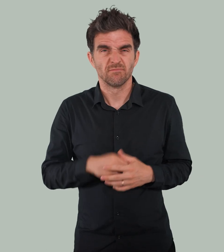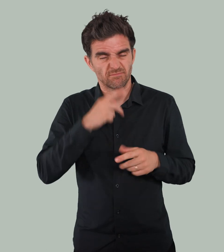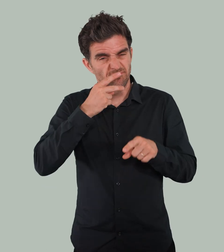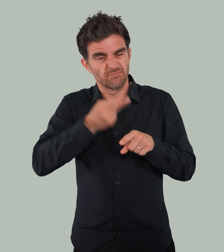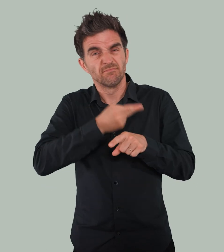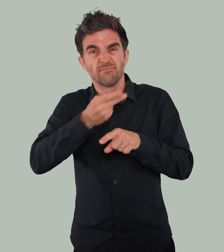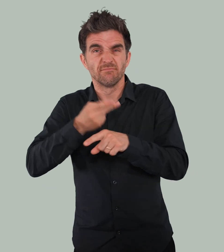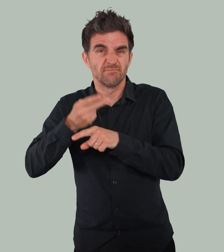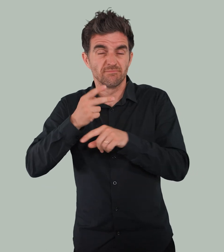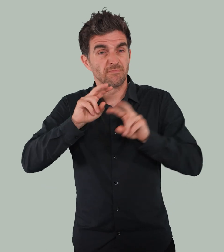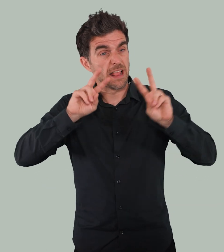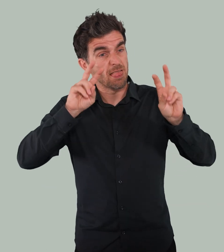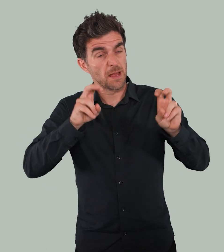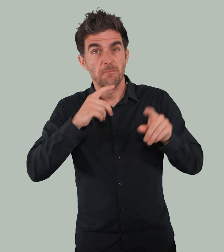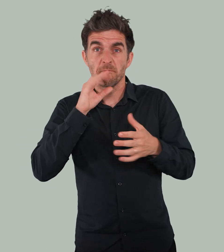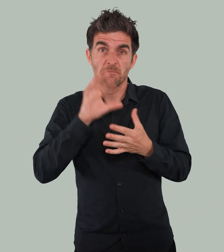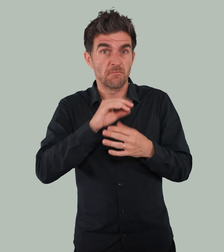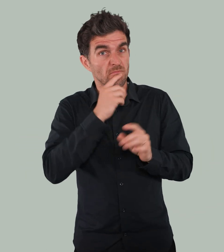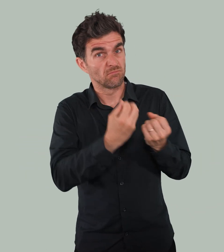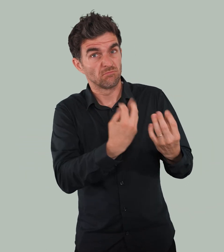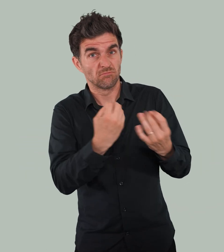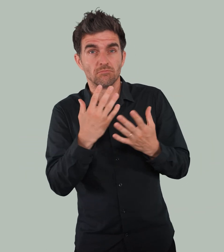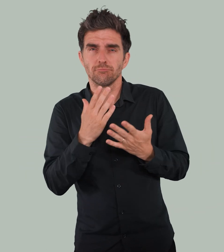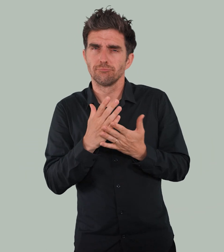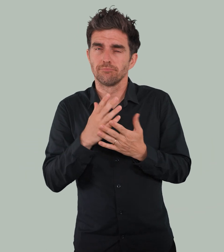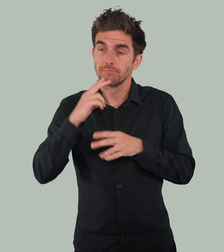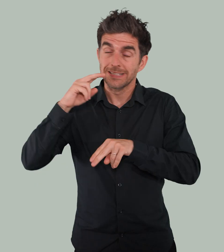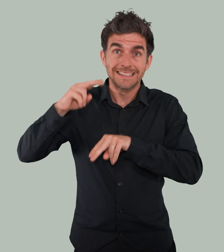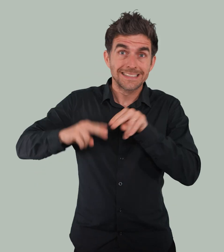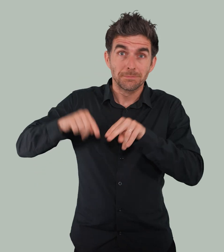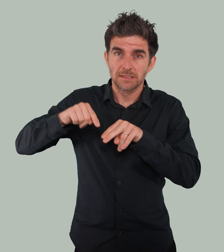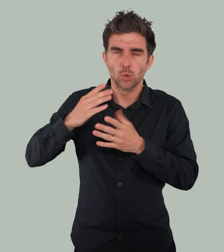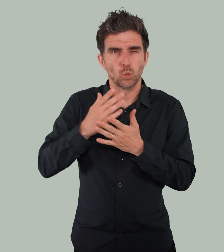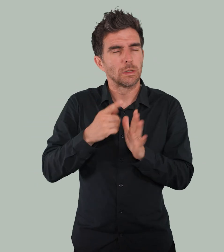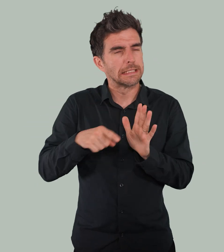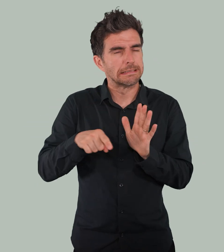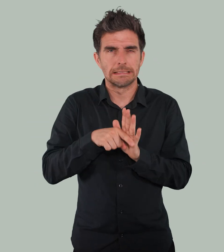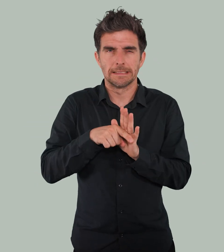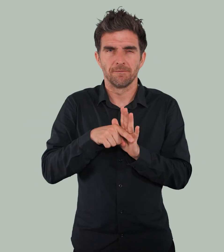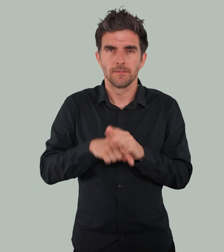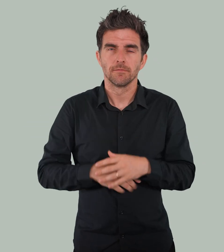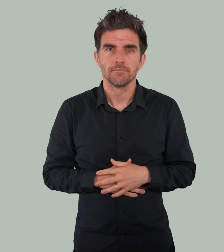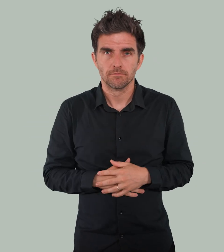A consistent theme across responses is the negative experience of assessment.